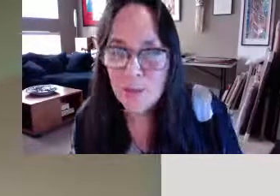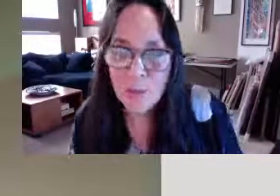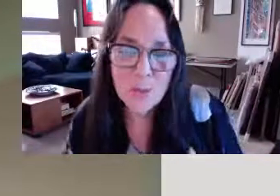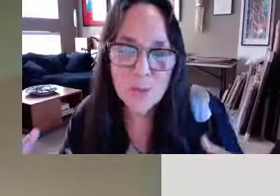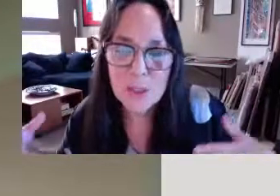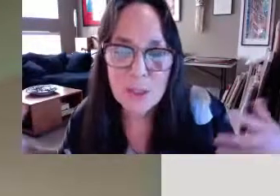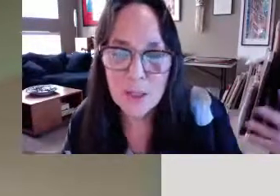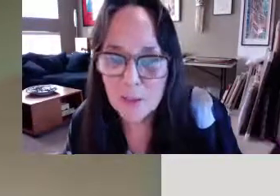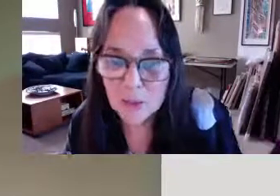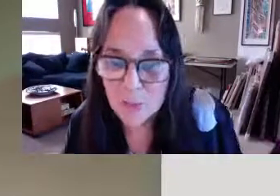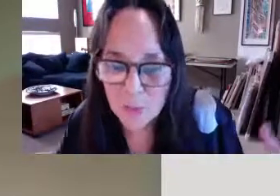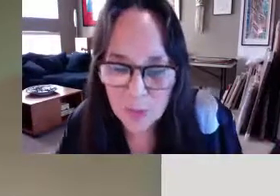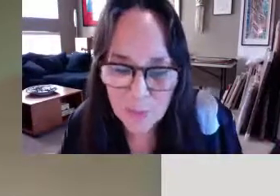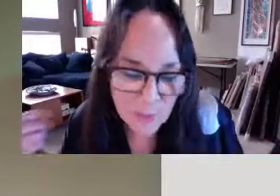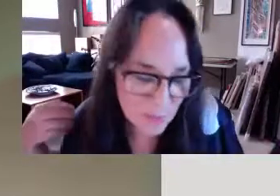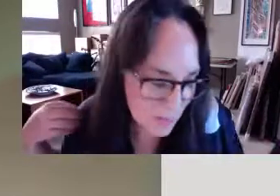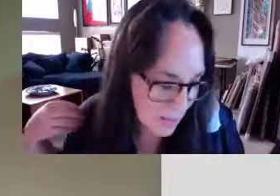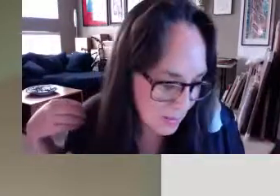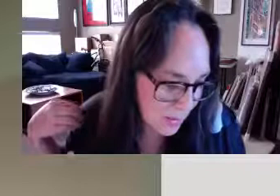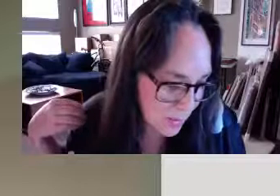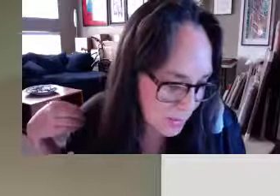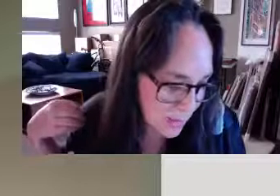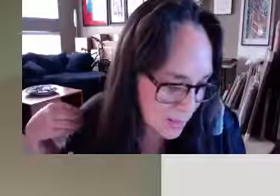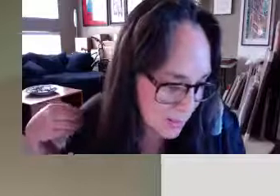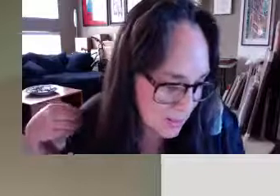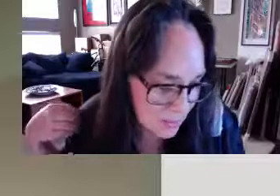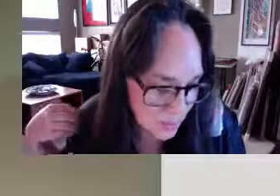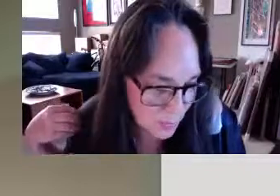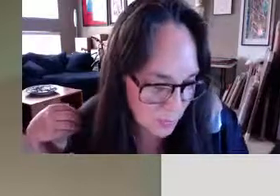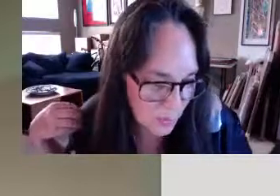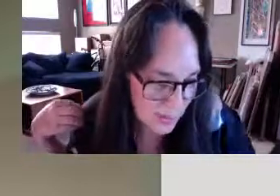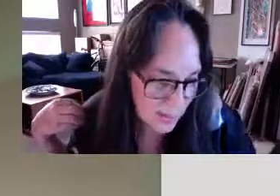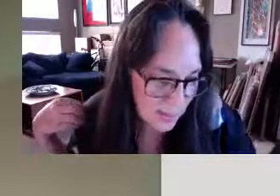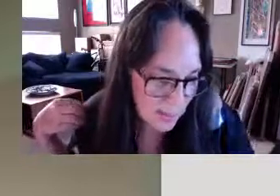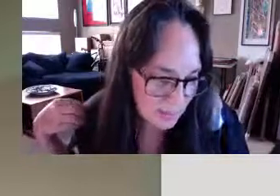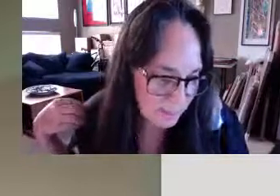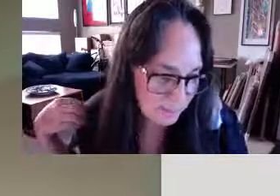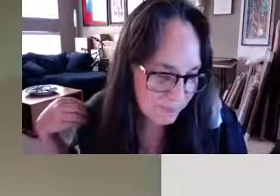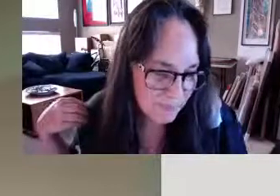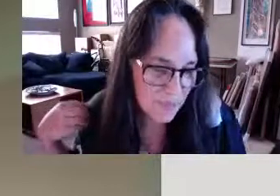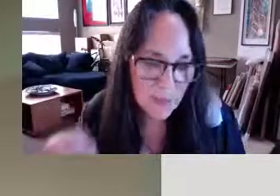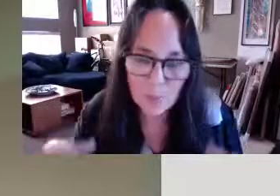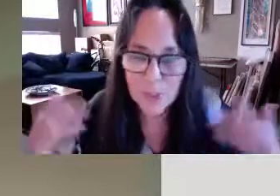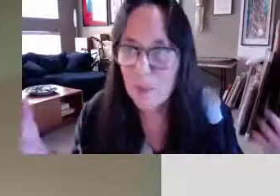oh those designs are you know whatever how one might articulate them through you know becoming